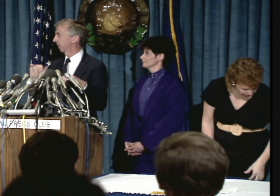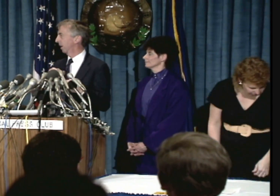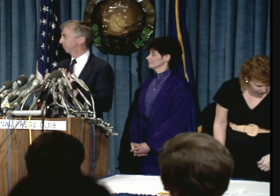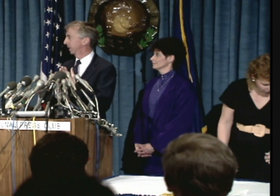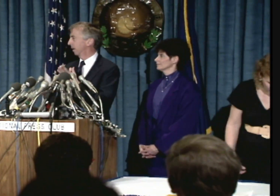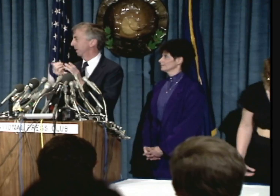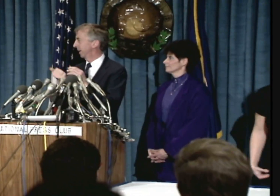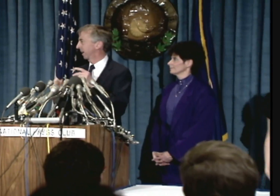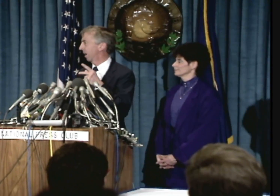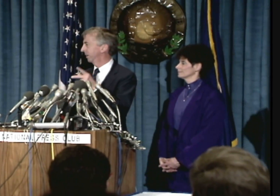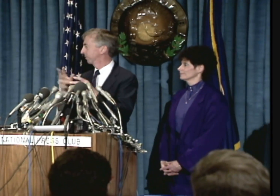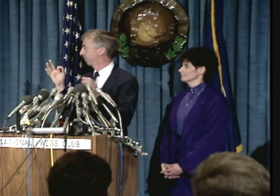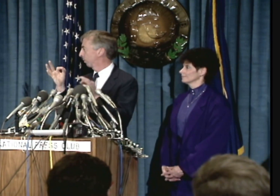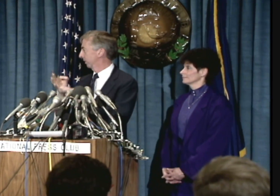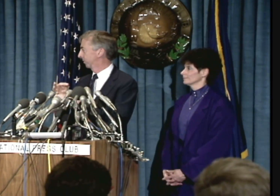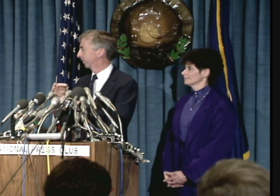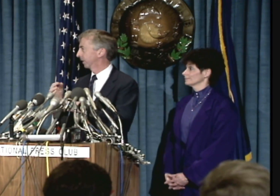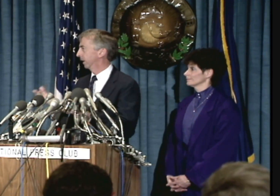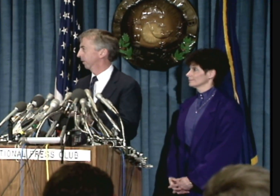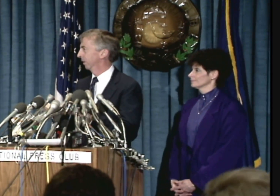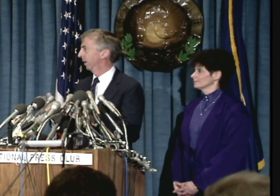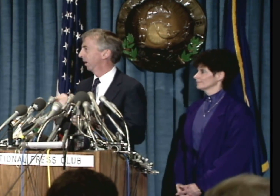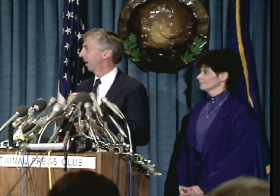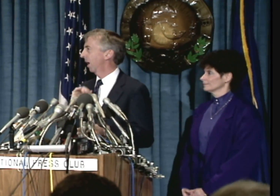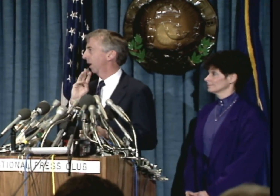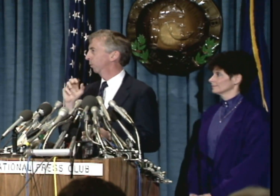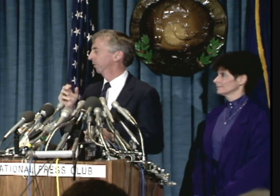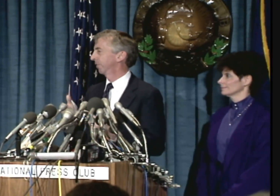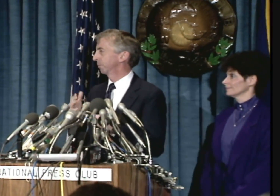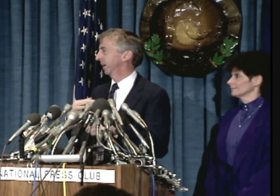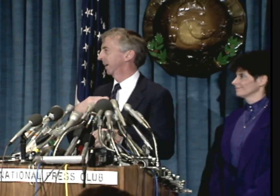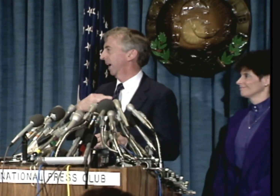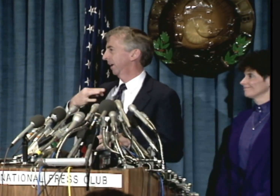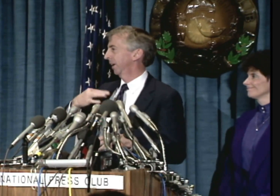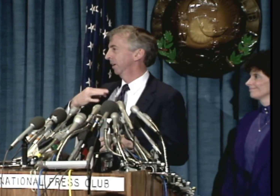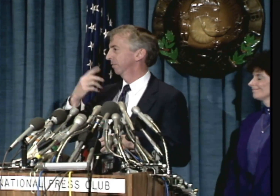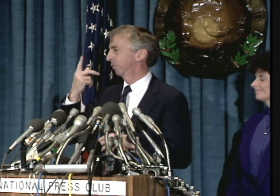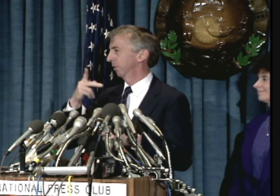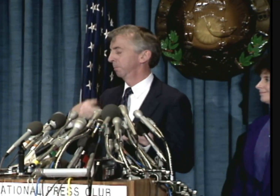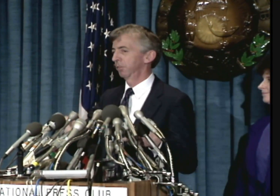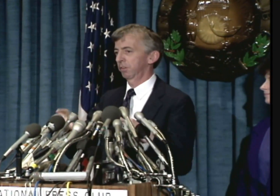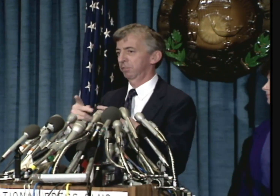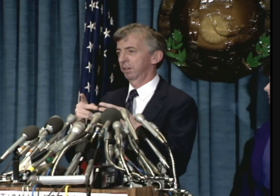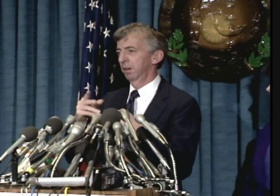that I've become any kind of focus here. I was simply a candidate for the position...